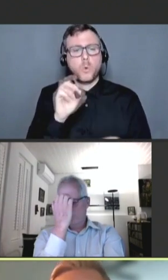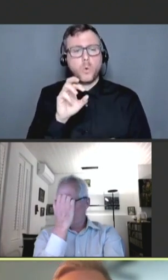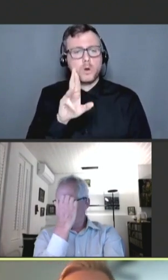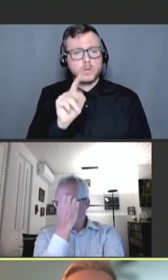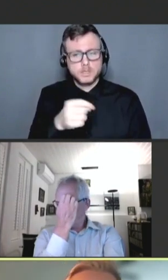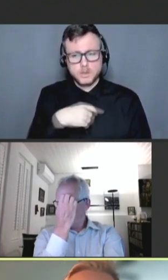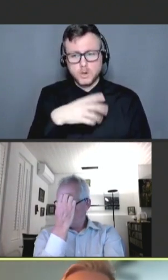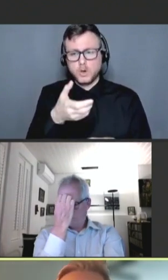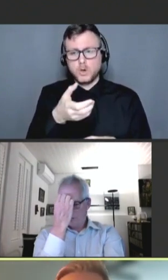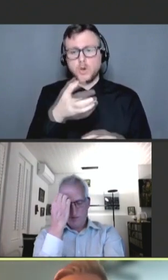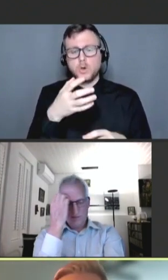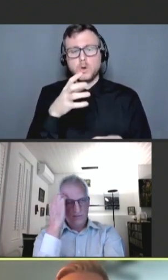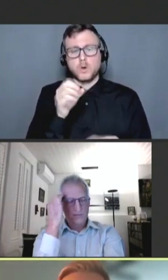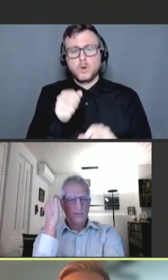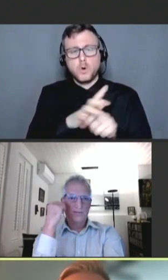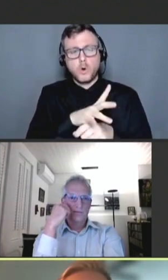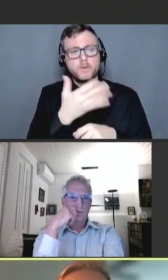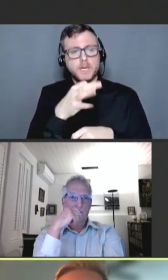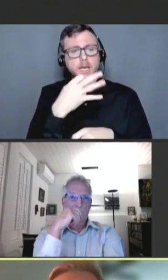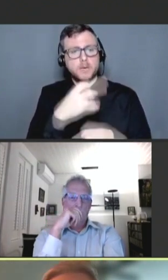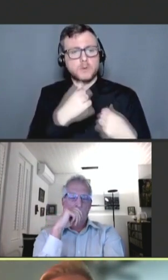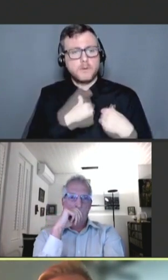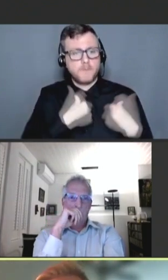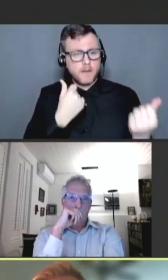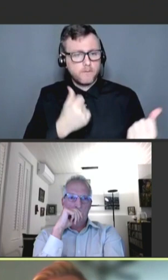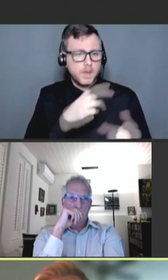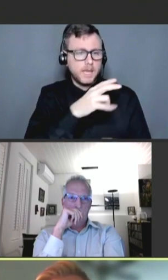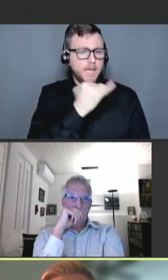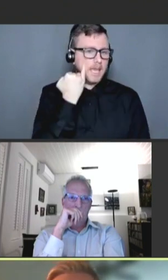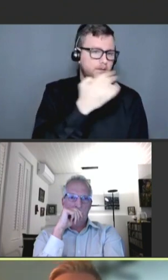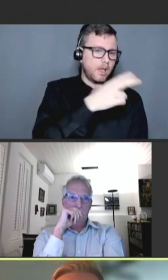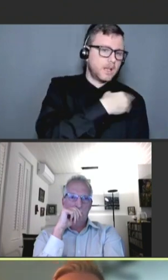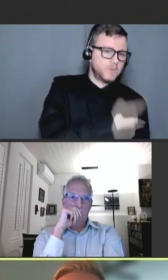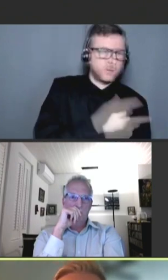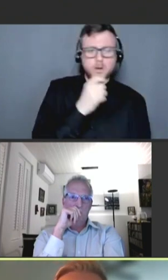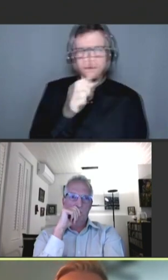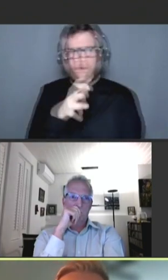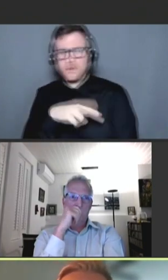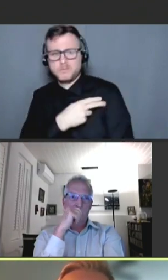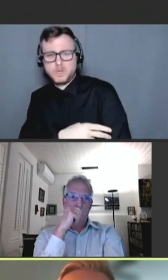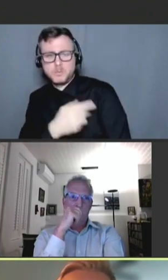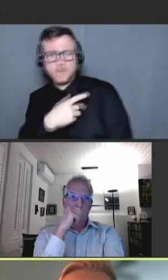either hospitalized or non-hospitalized, were followed for the presence of symptoms appearing